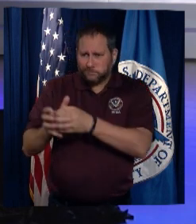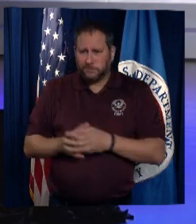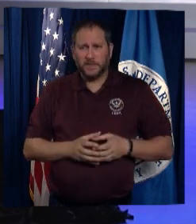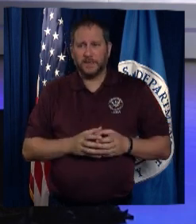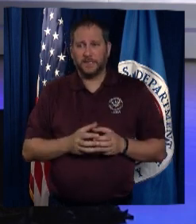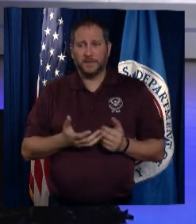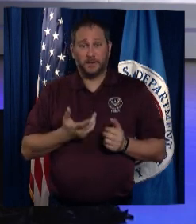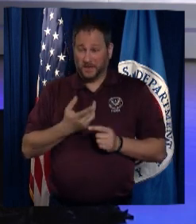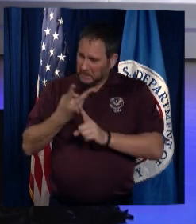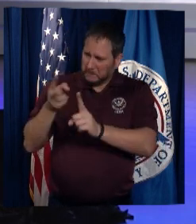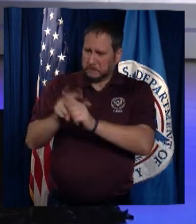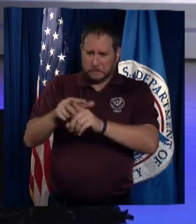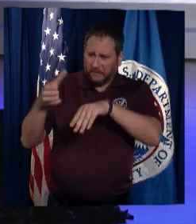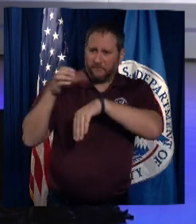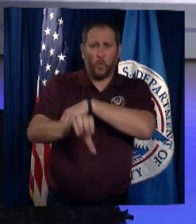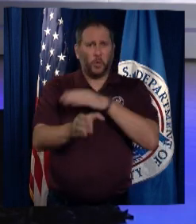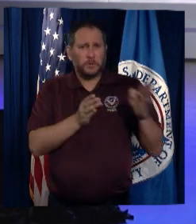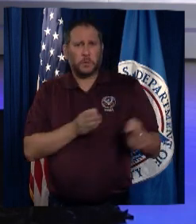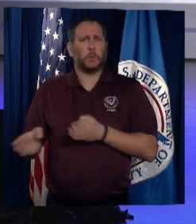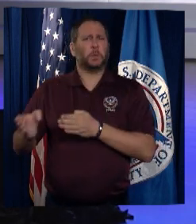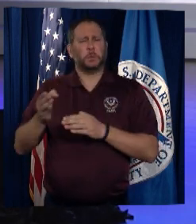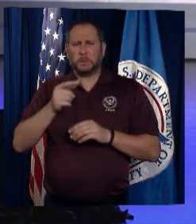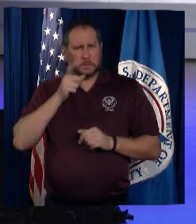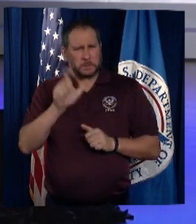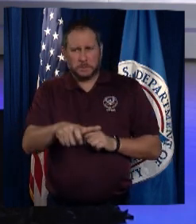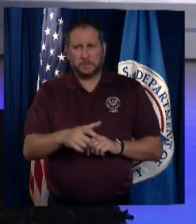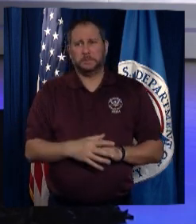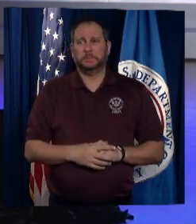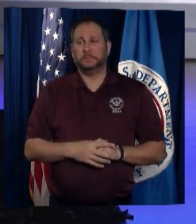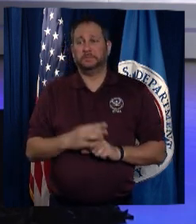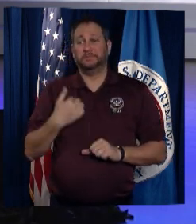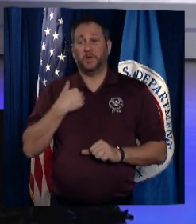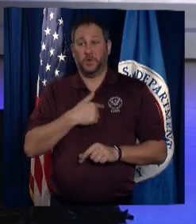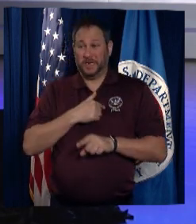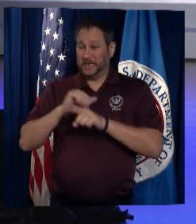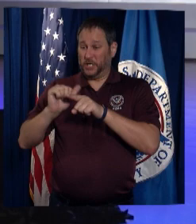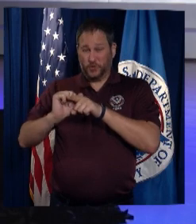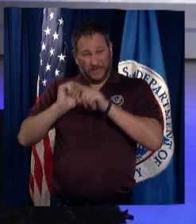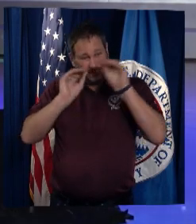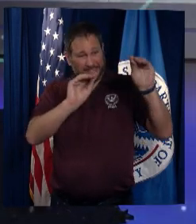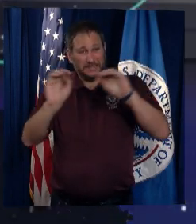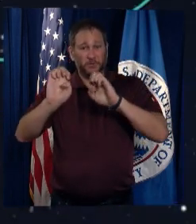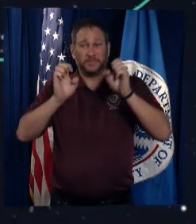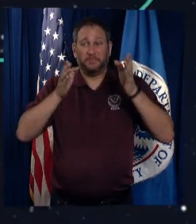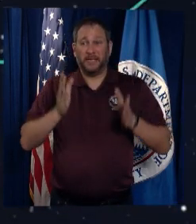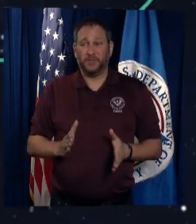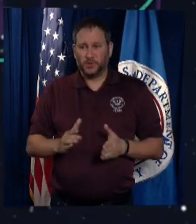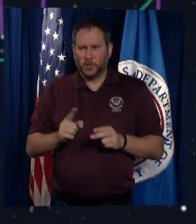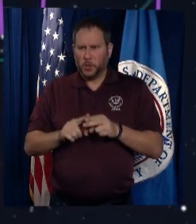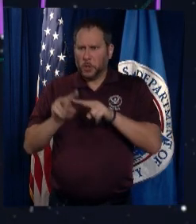see a pyramid constellation where they are on top. Rebecca Solnit has observed